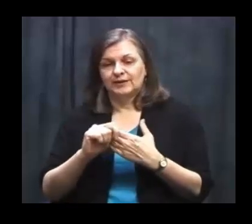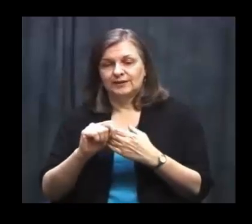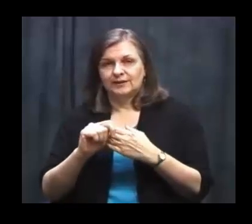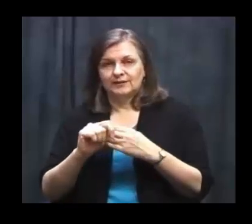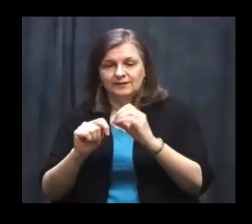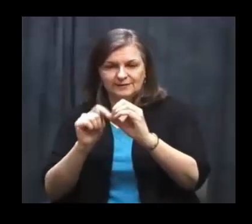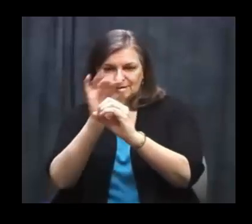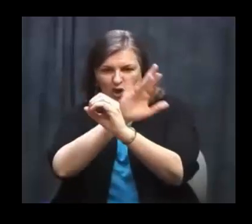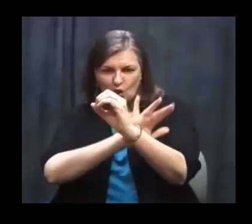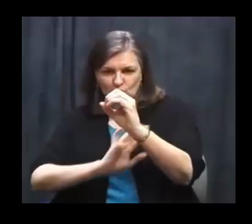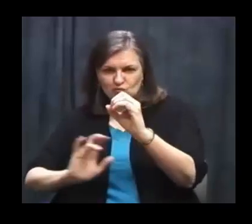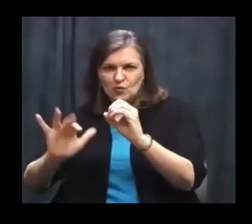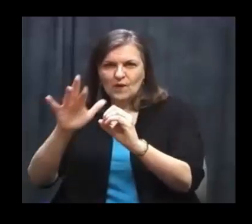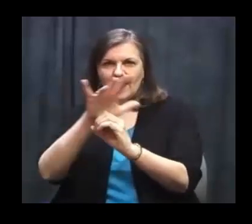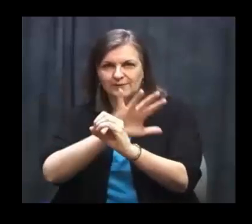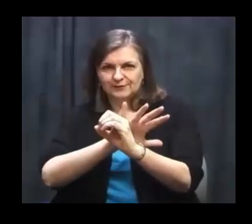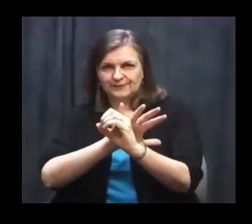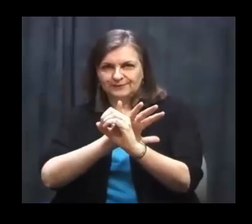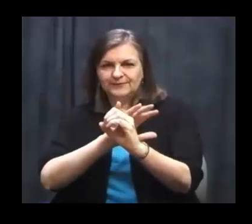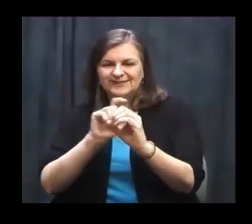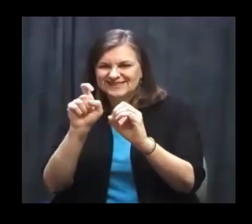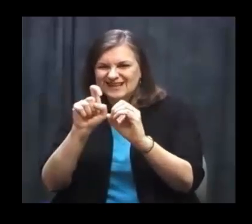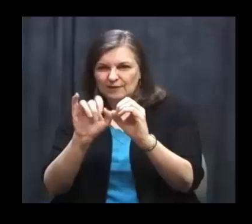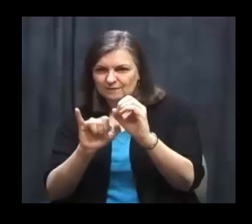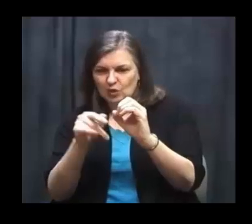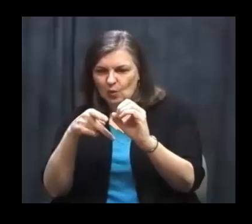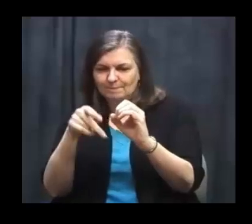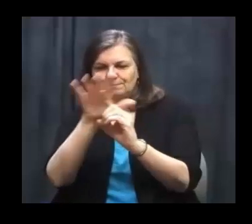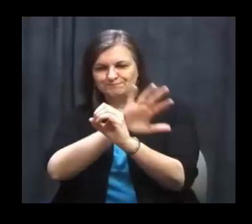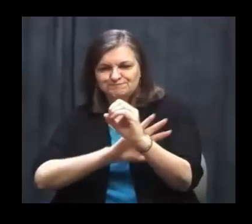around the xylem and phloem